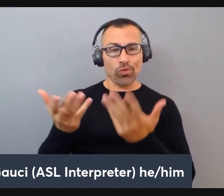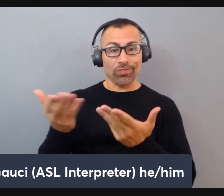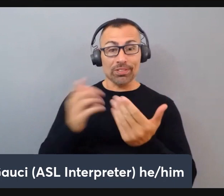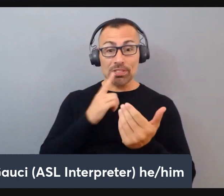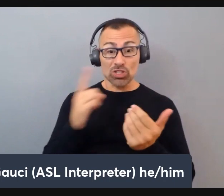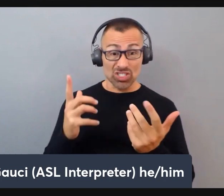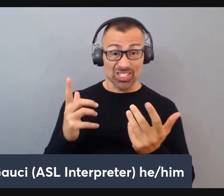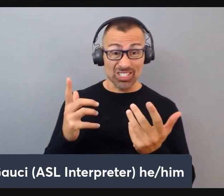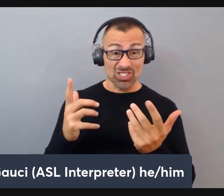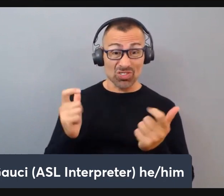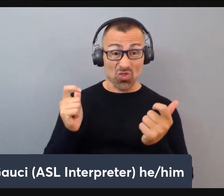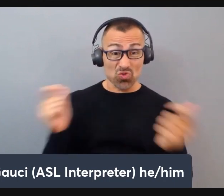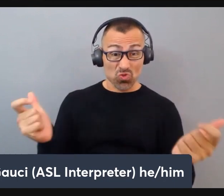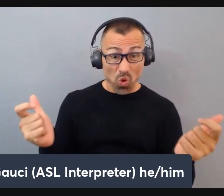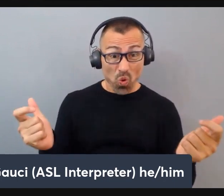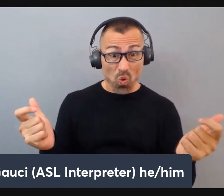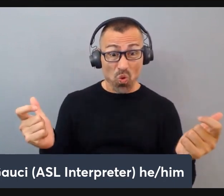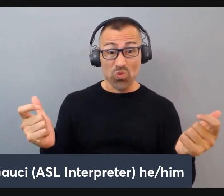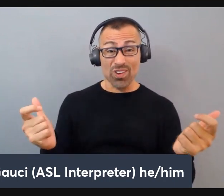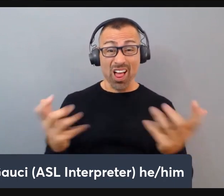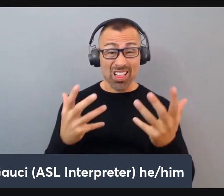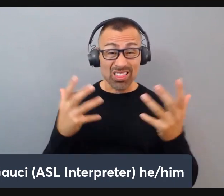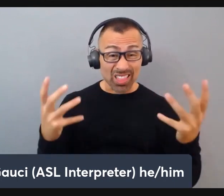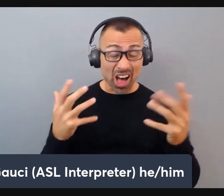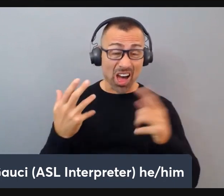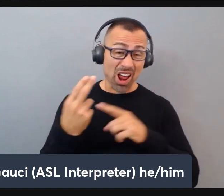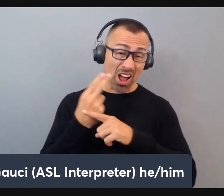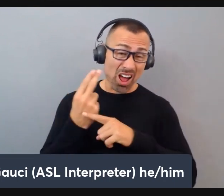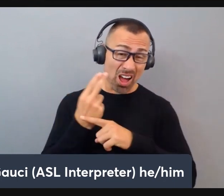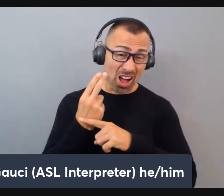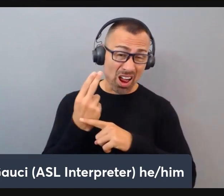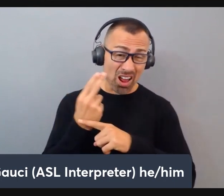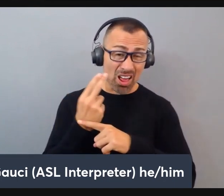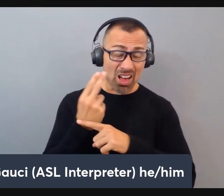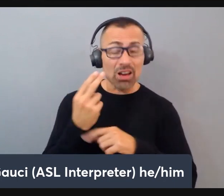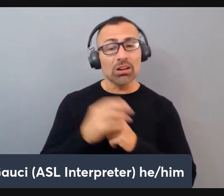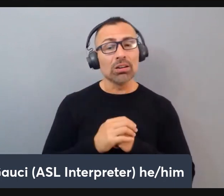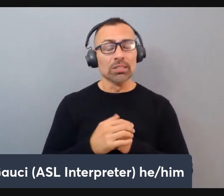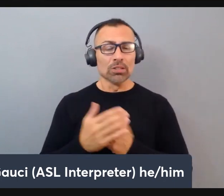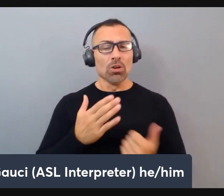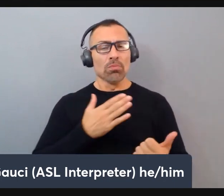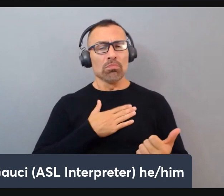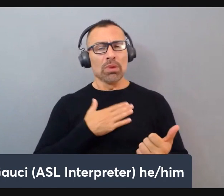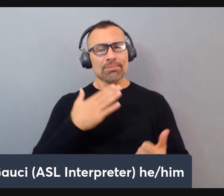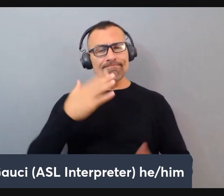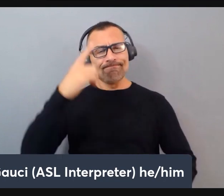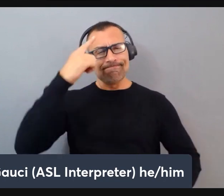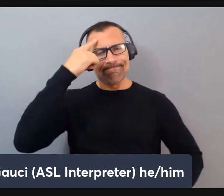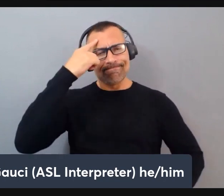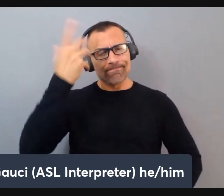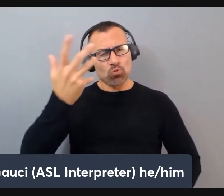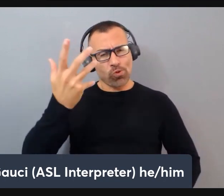one of the key things that comes to mind is what is my per request cost? 'Cause if I've reached a point where, you know,